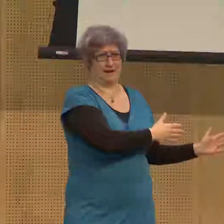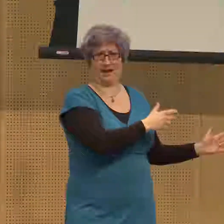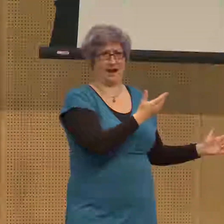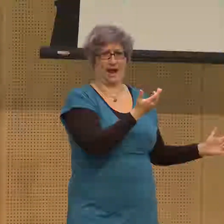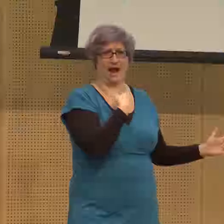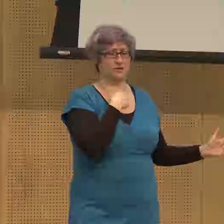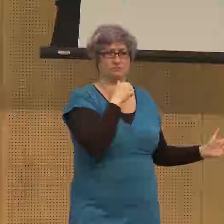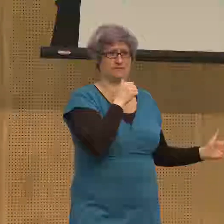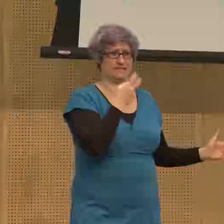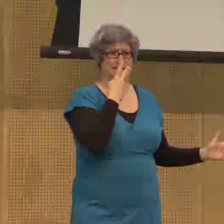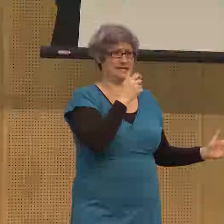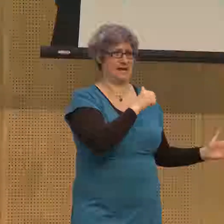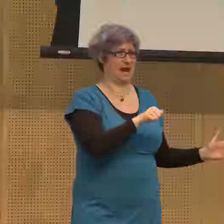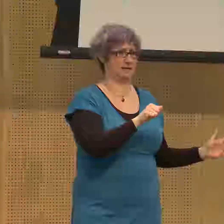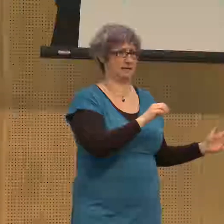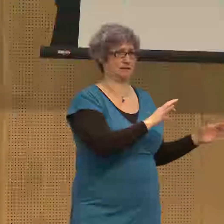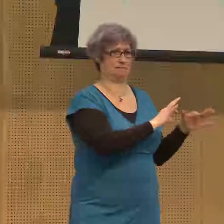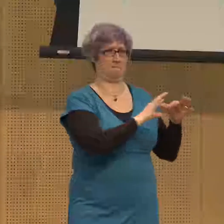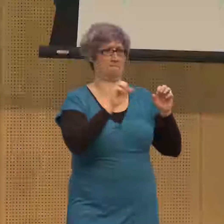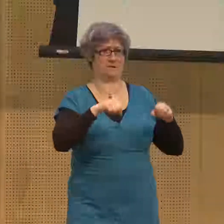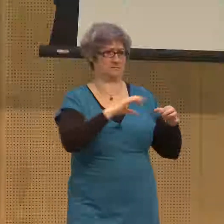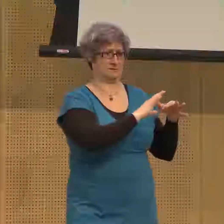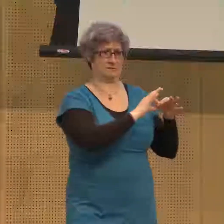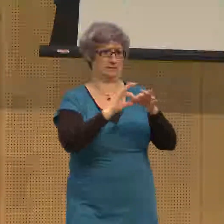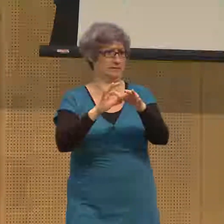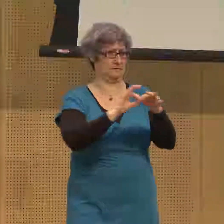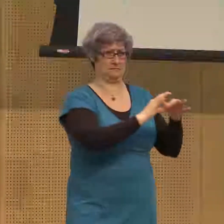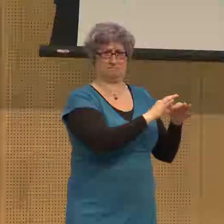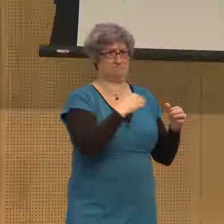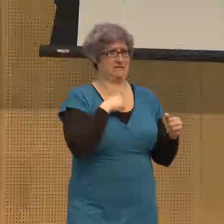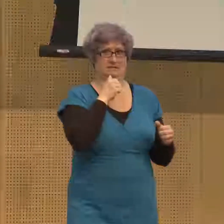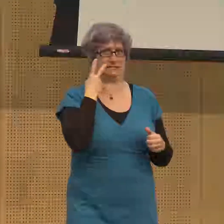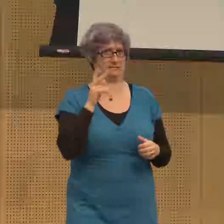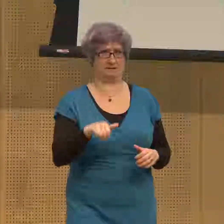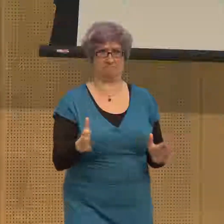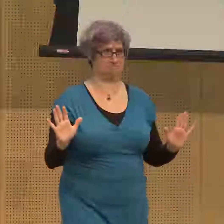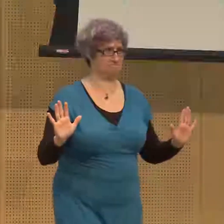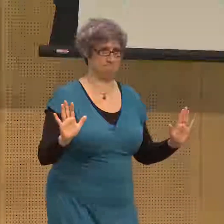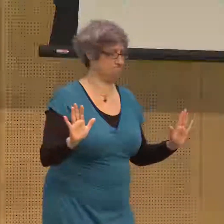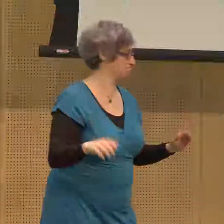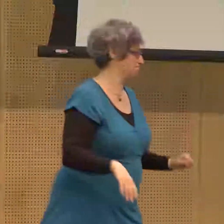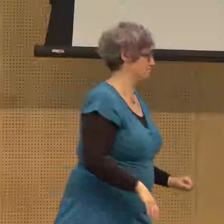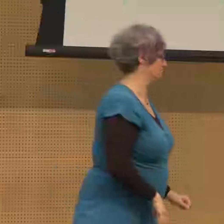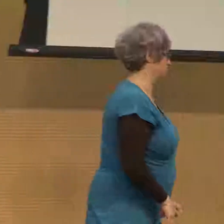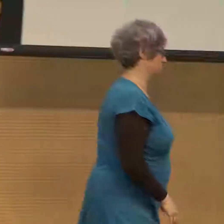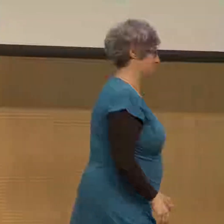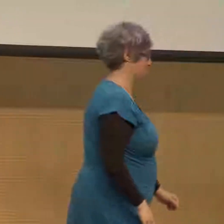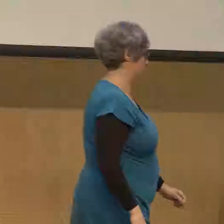I still wasn't focused on, you know, deaf research or anything related to the deaf world.